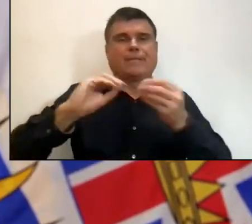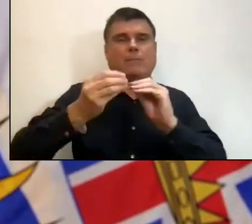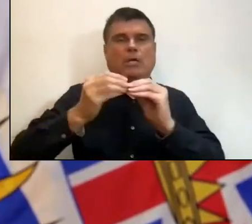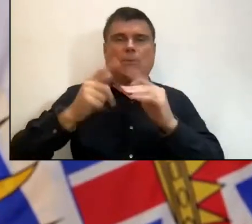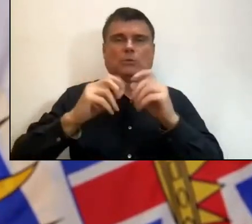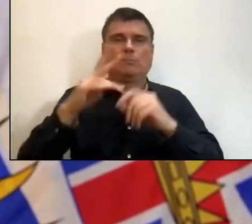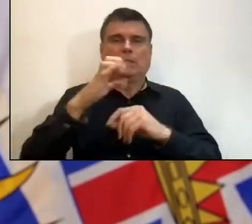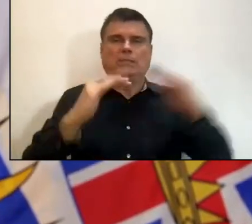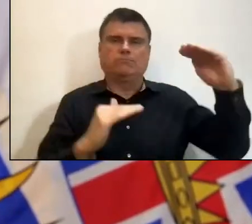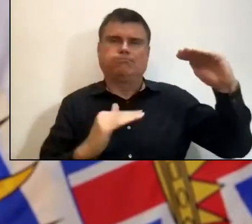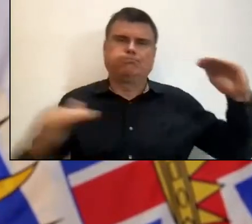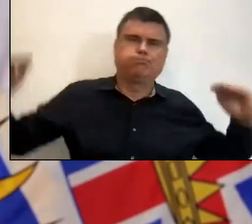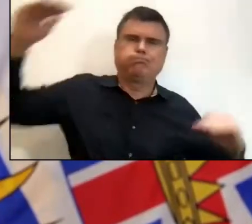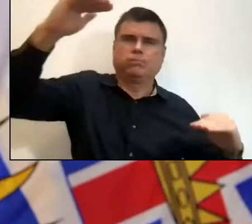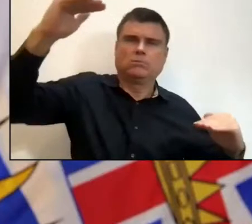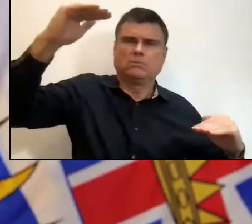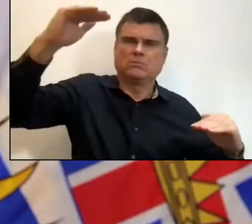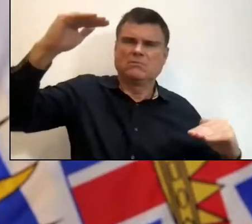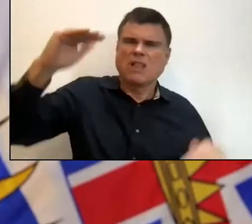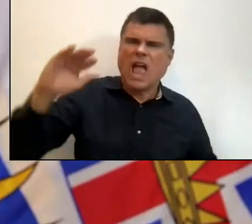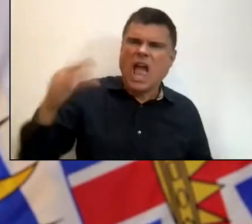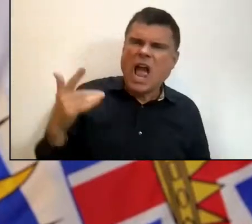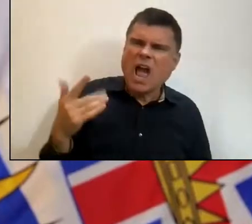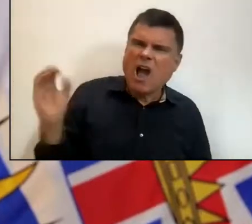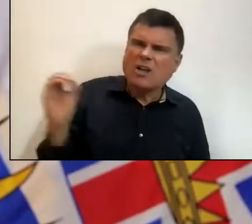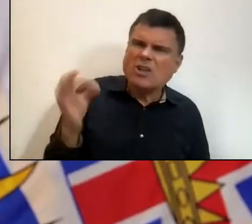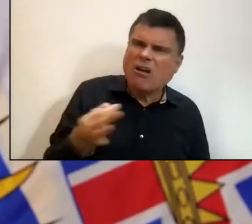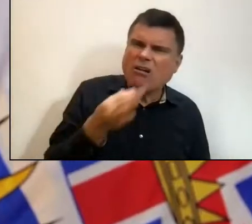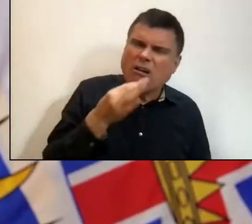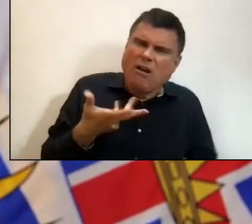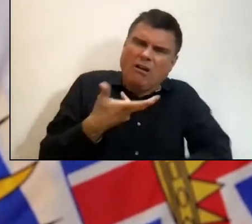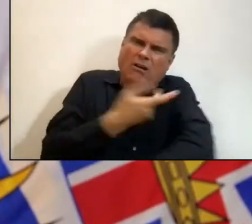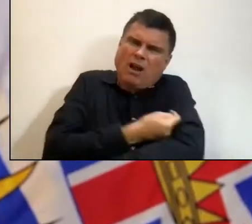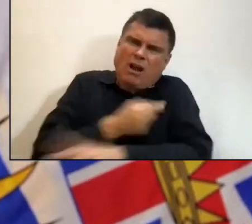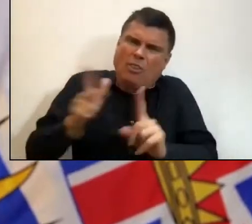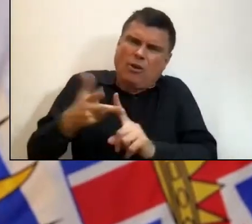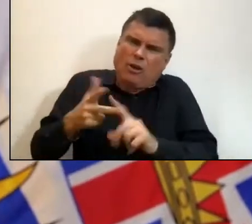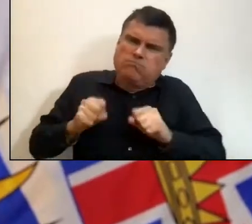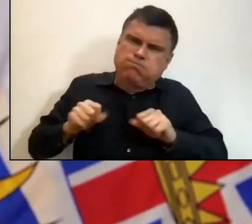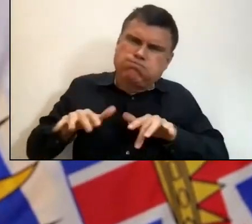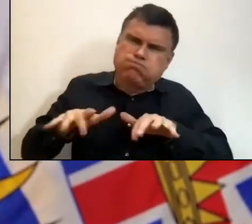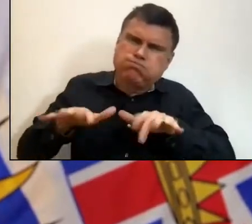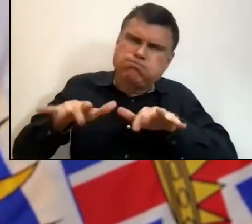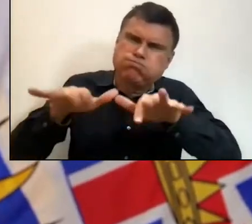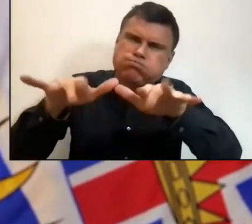vaccinating people so much